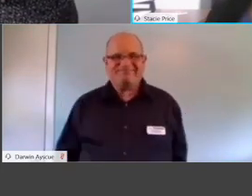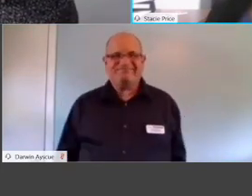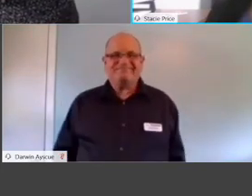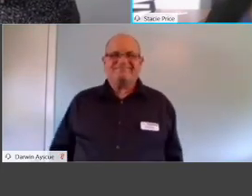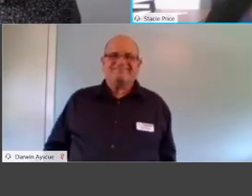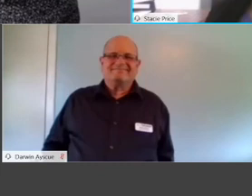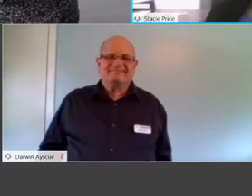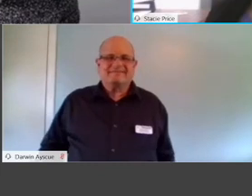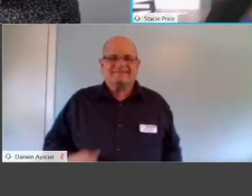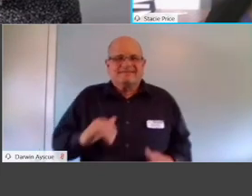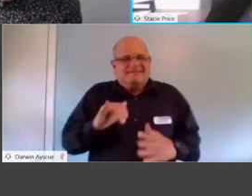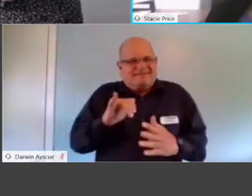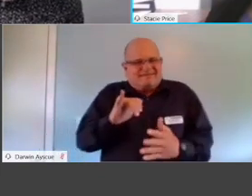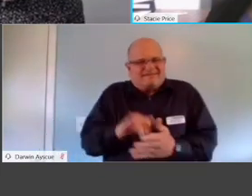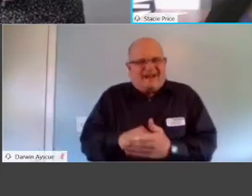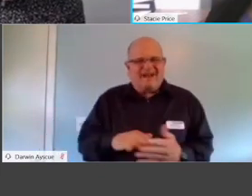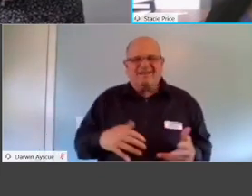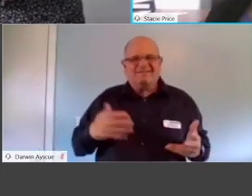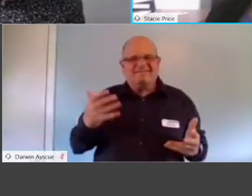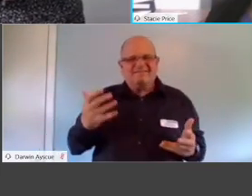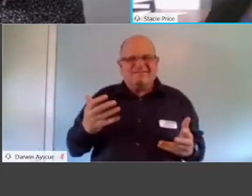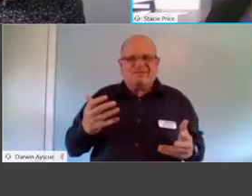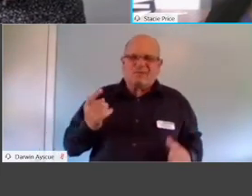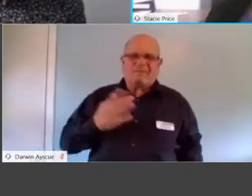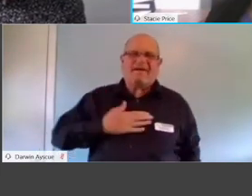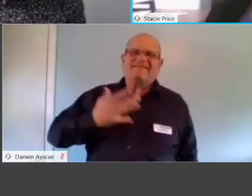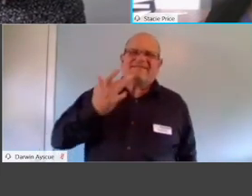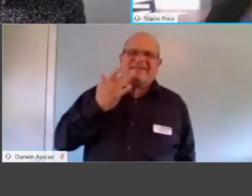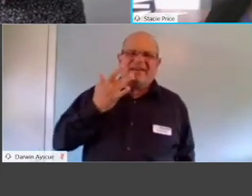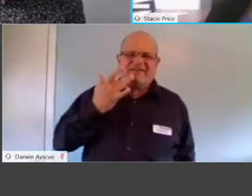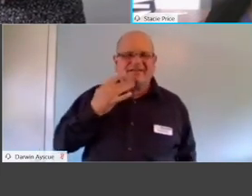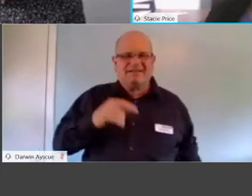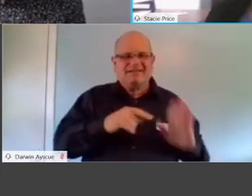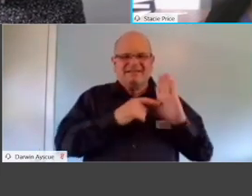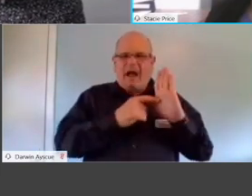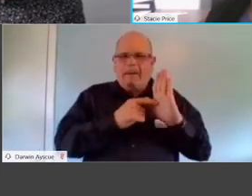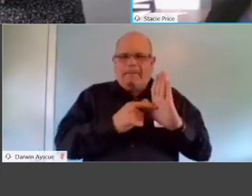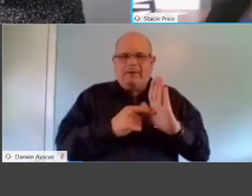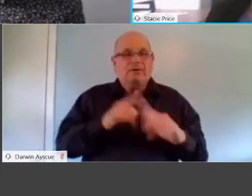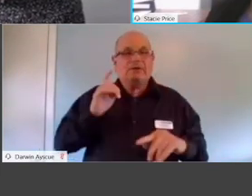things, that's one of my favorite illustrations of something where you can't just follow common